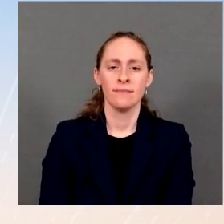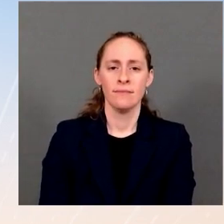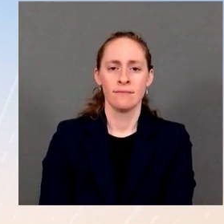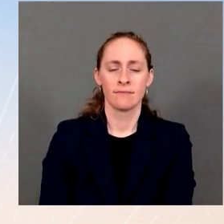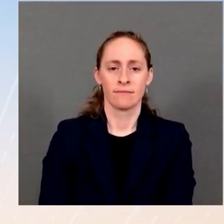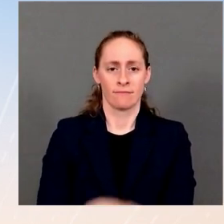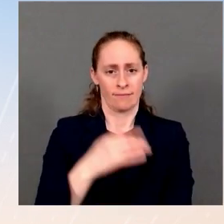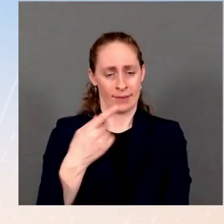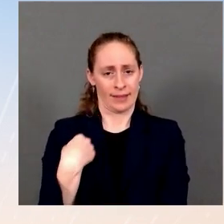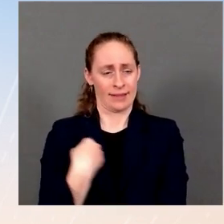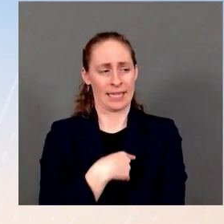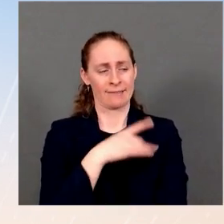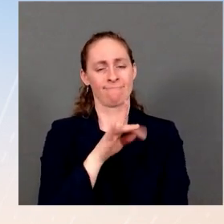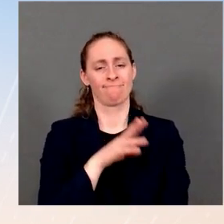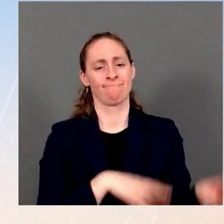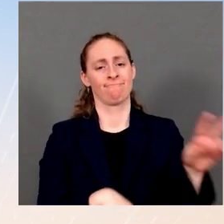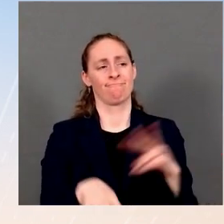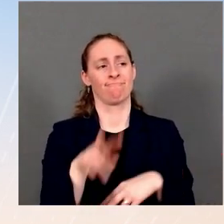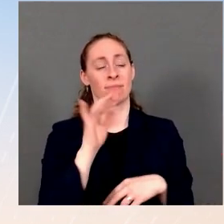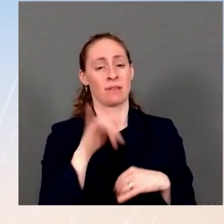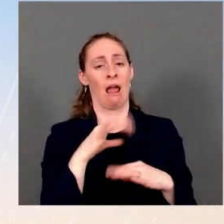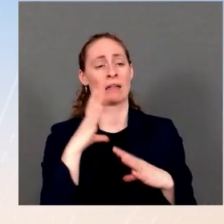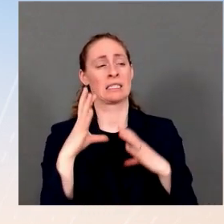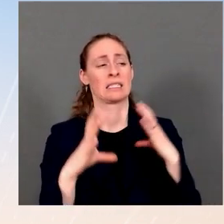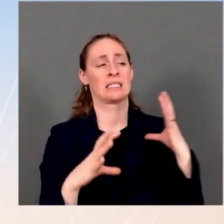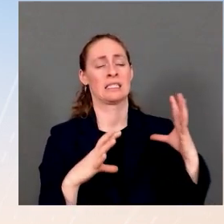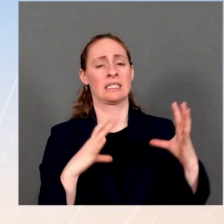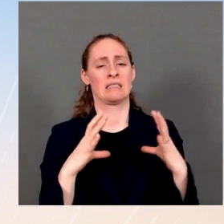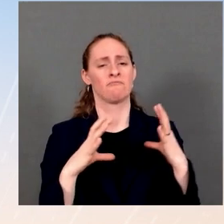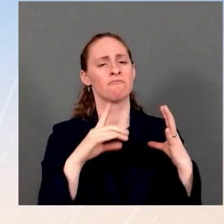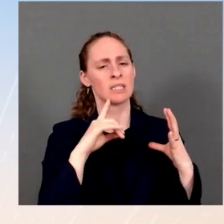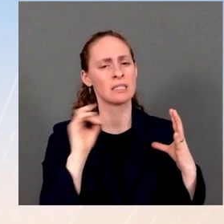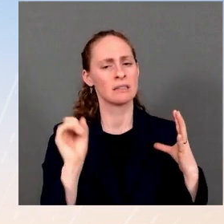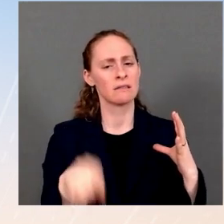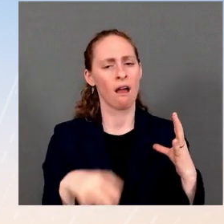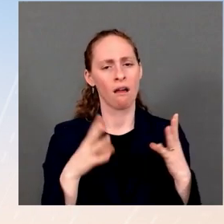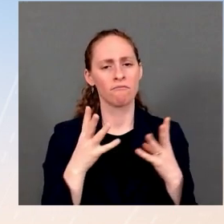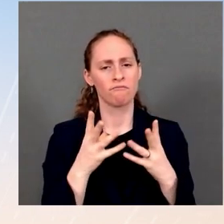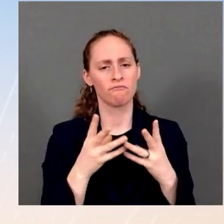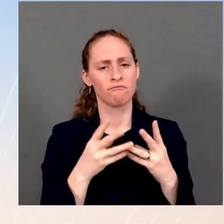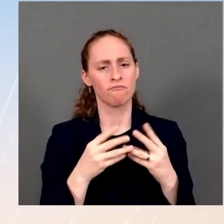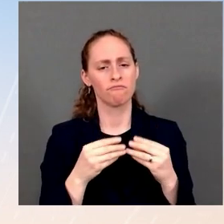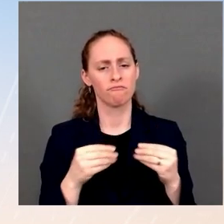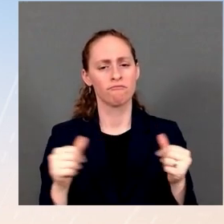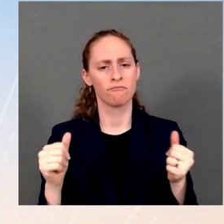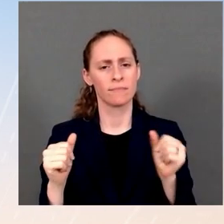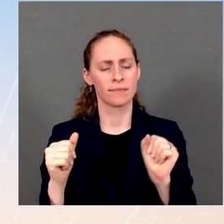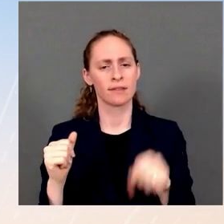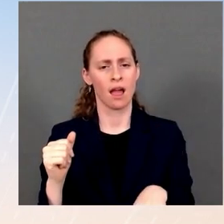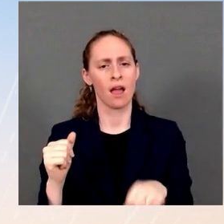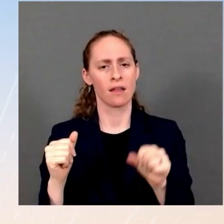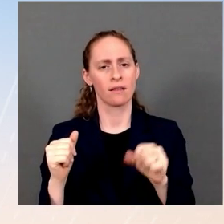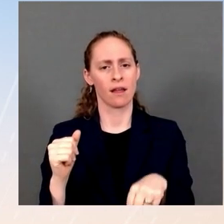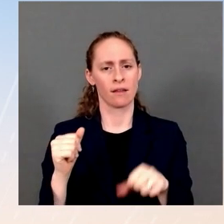Minsk Agreements in support of Normandy Format. So that is our focus right now. The Press: Okay. And just one more on --